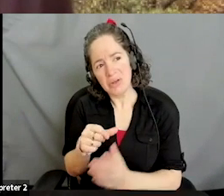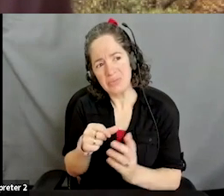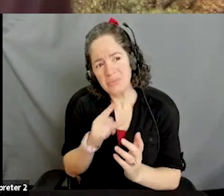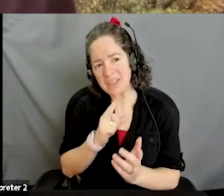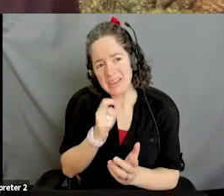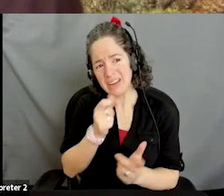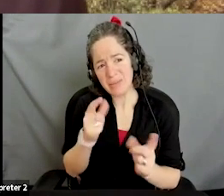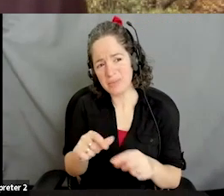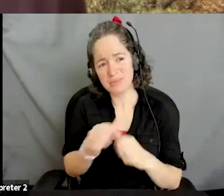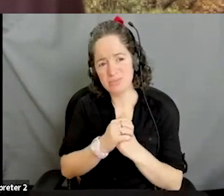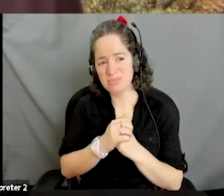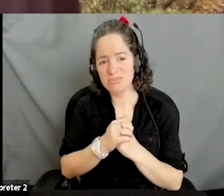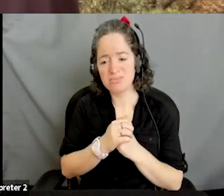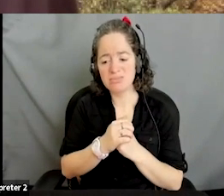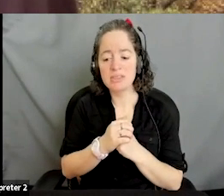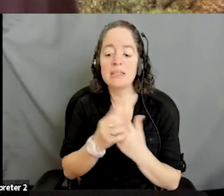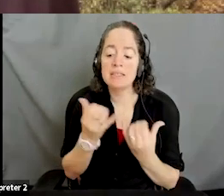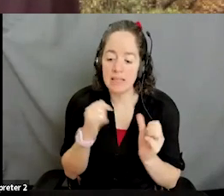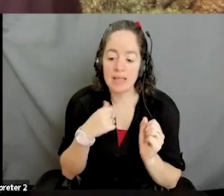I can see a lot of people getting to that point and stopping